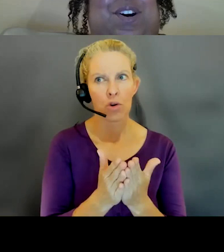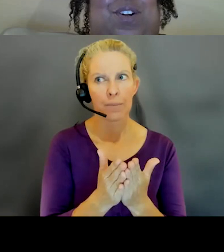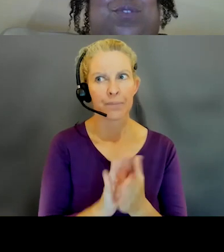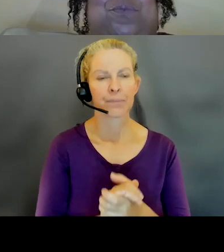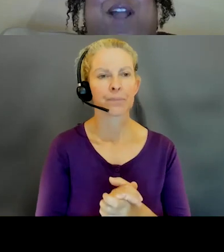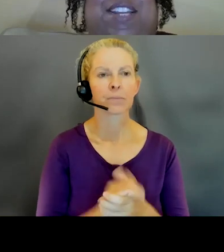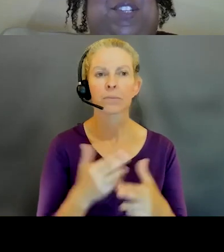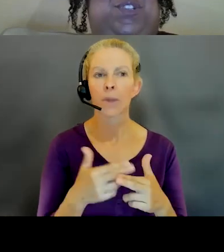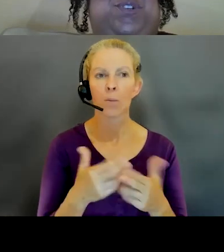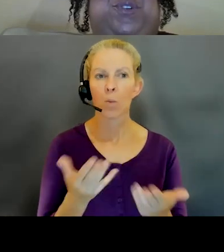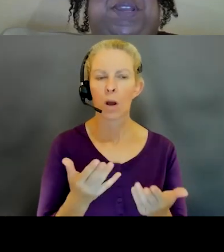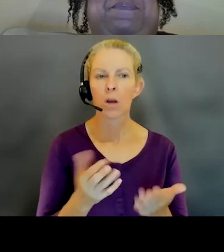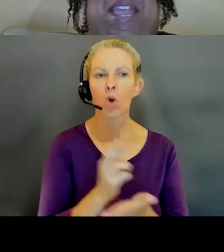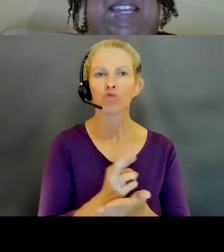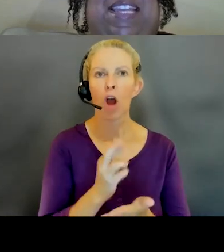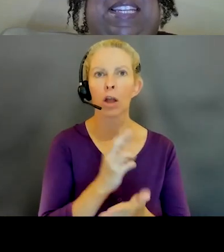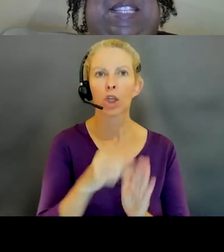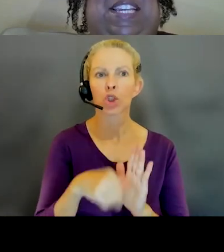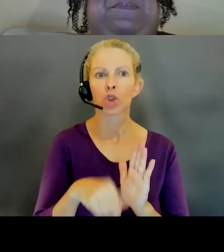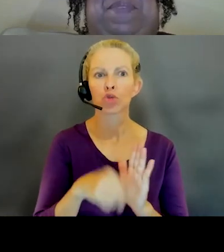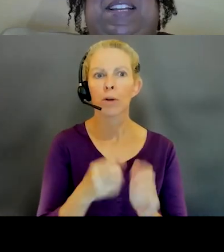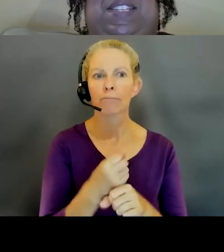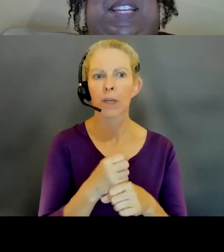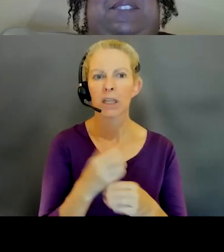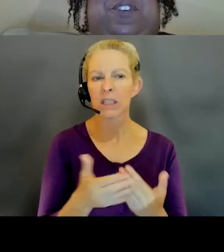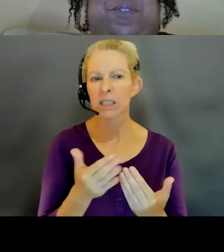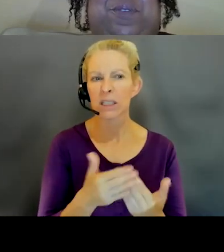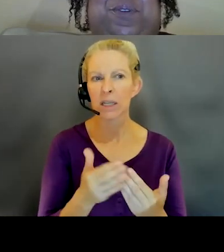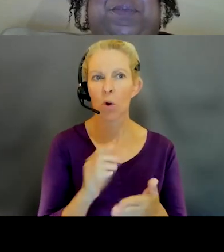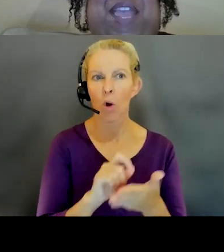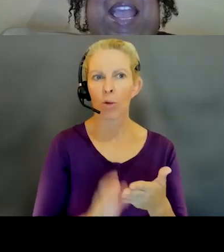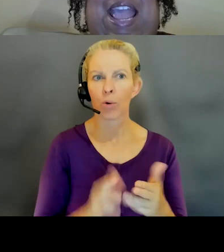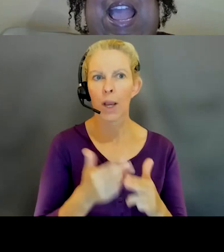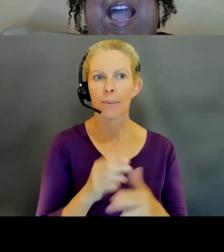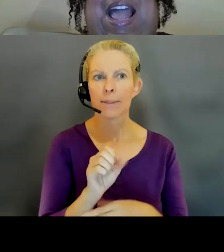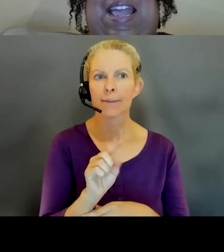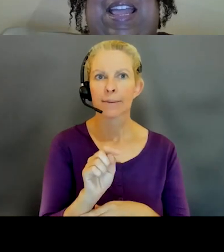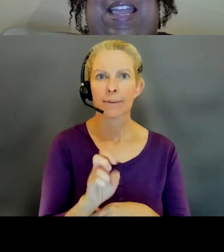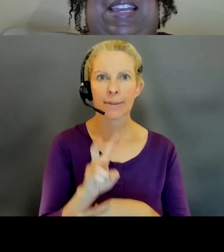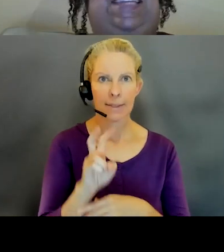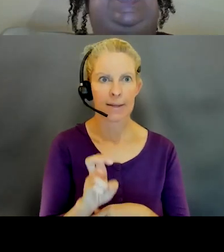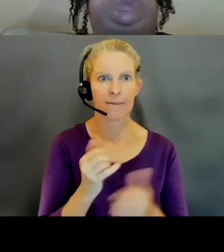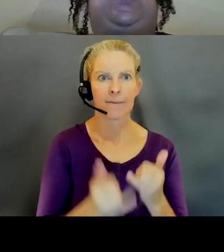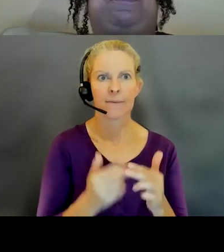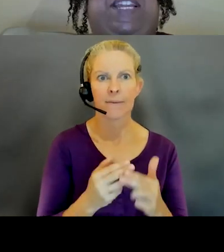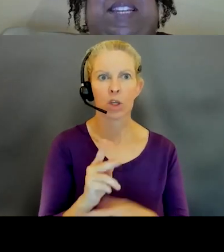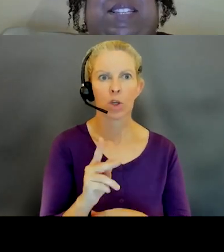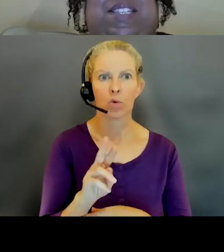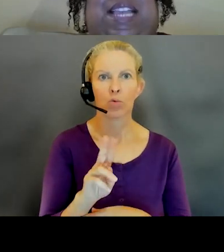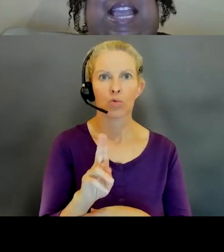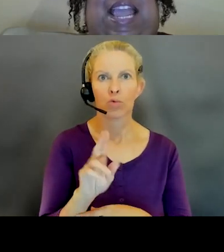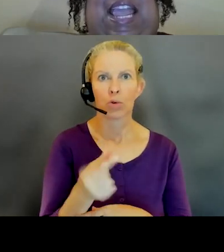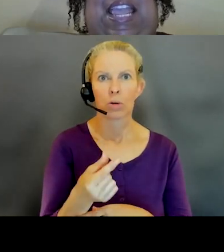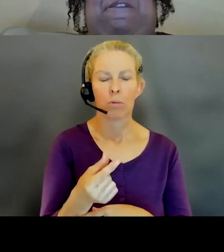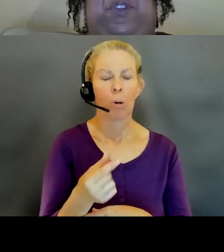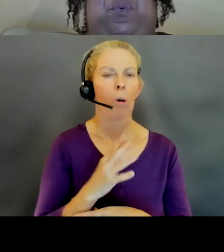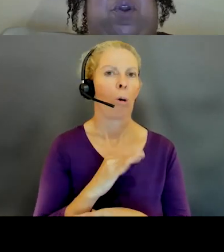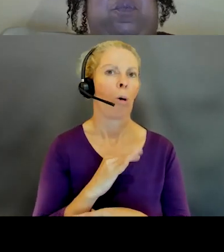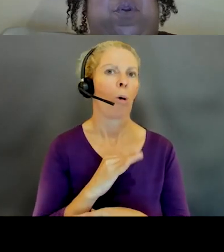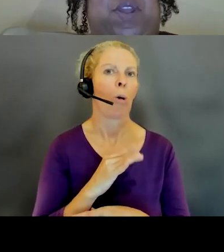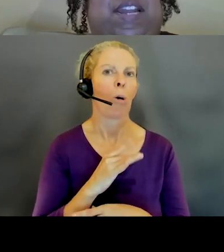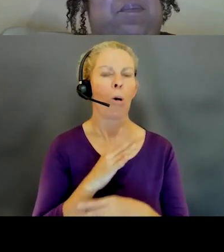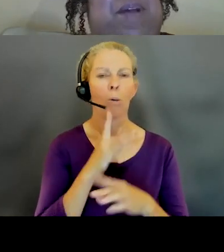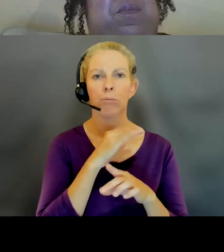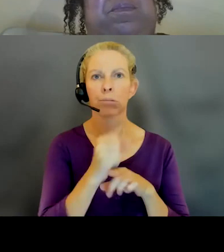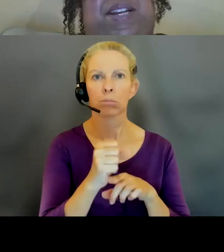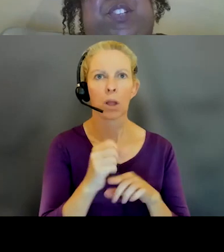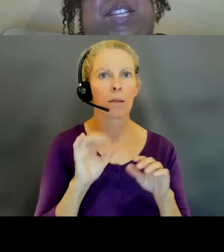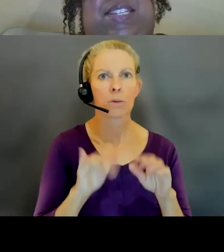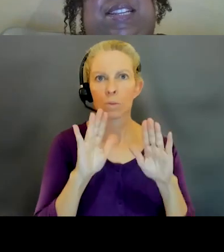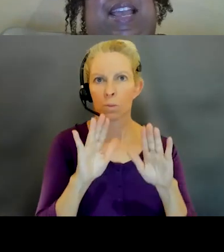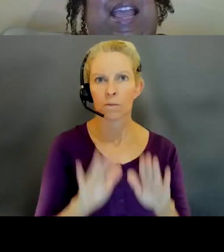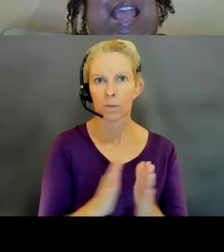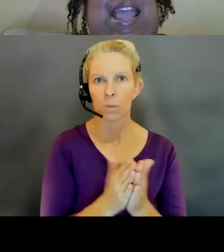called "Rocket Surgery Made Easy" by Steve Krug. It is tremendous. If you are worried about budget